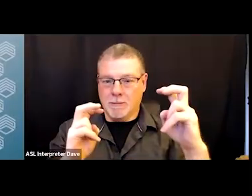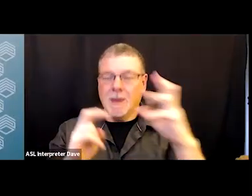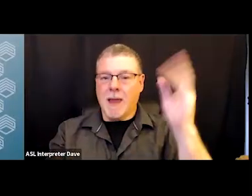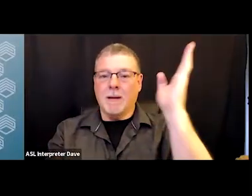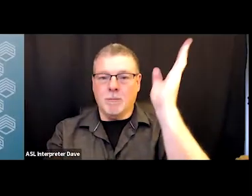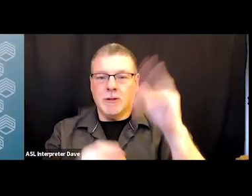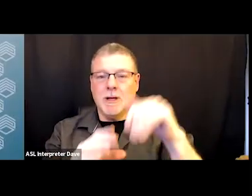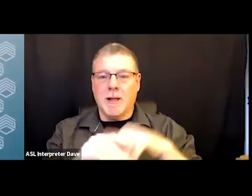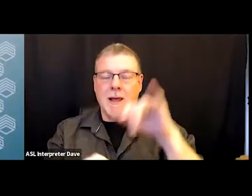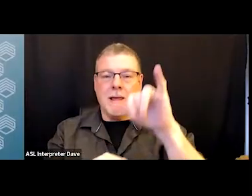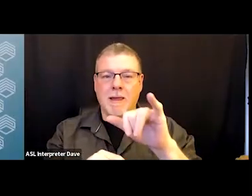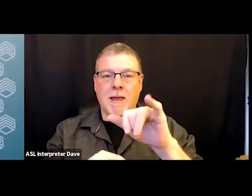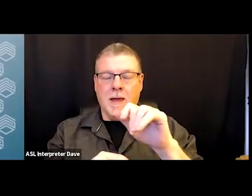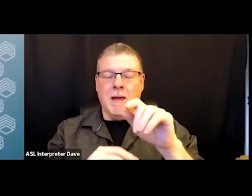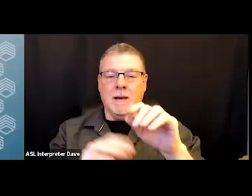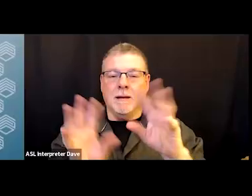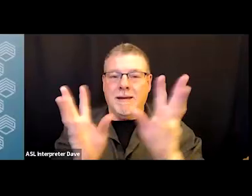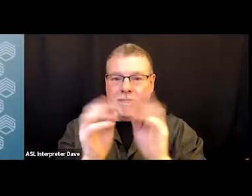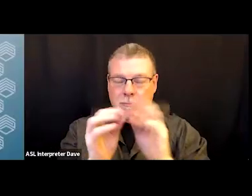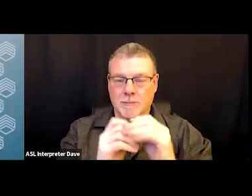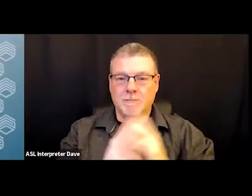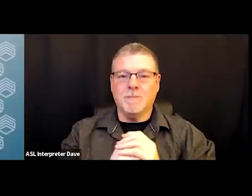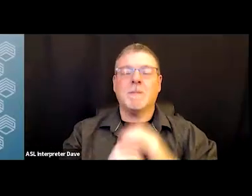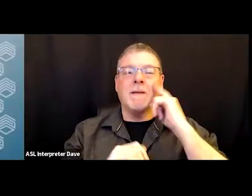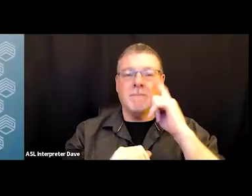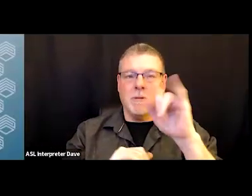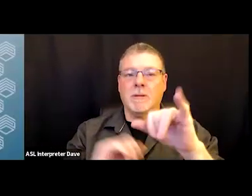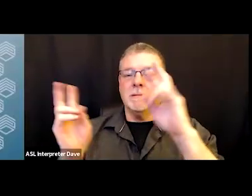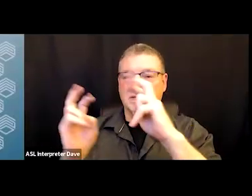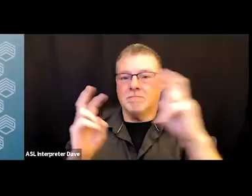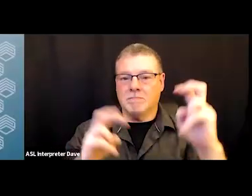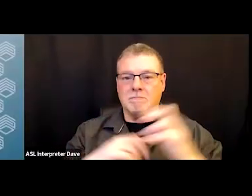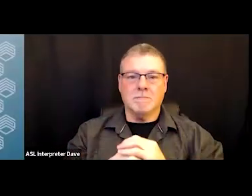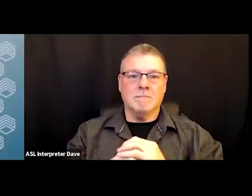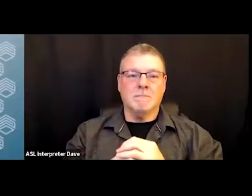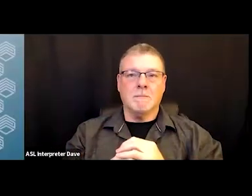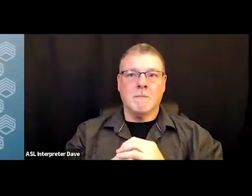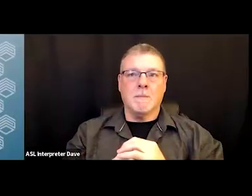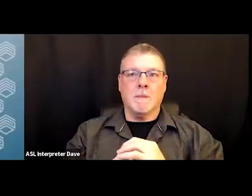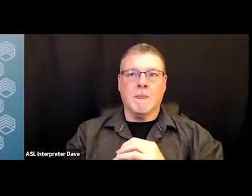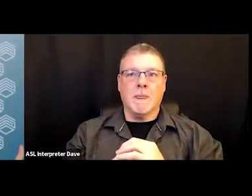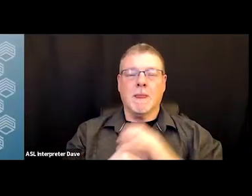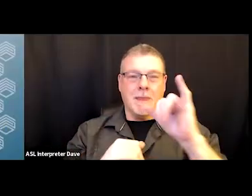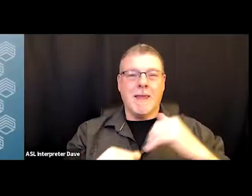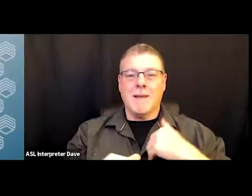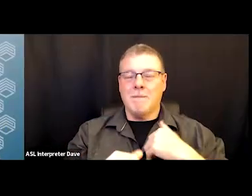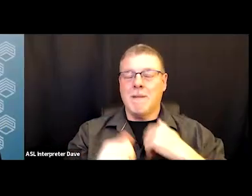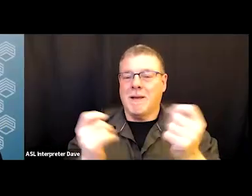the American Probation and Parole Association conference on this subject. So, that's my quick journey into